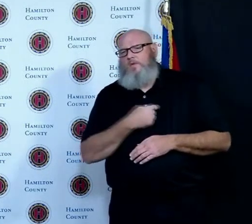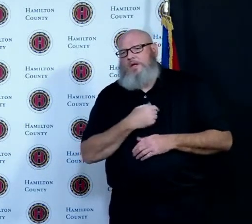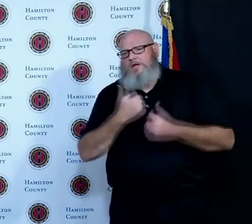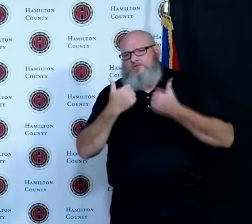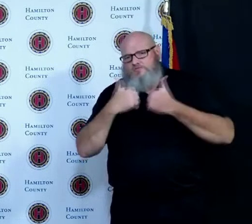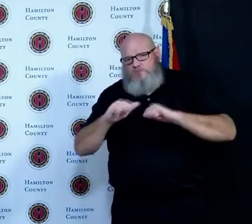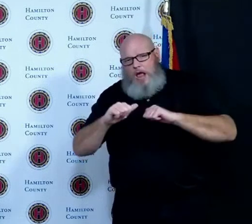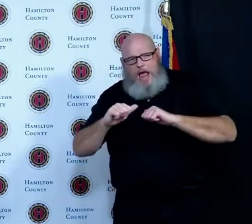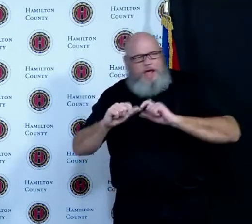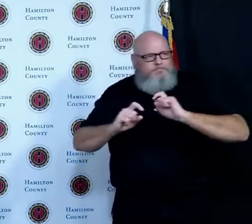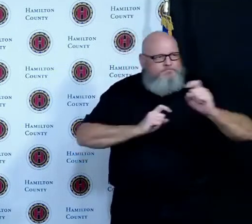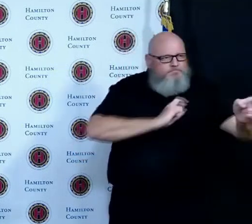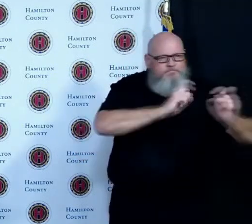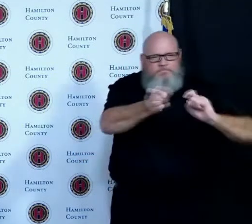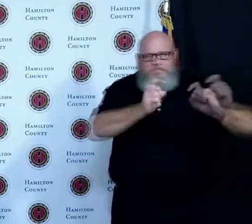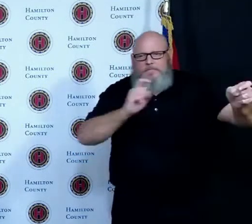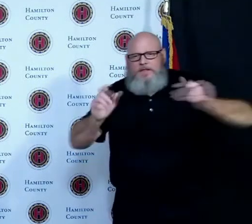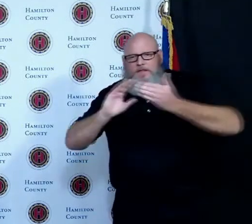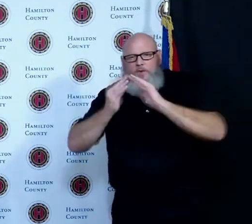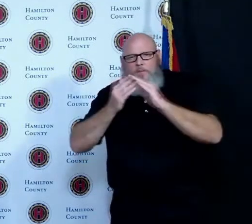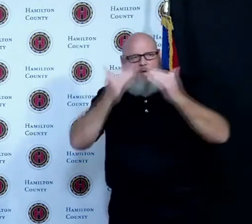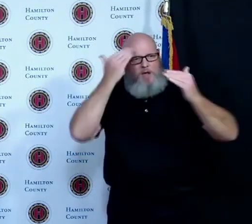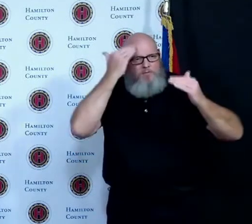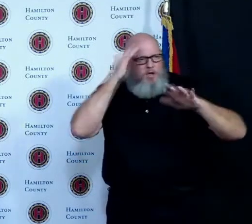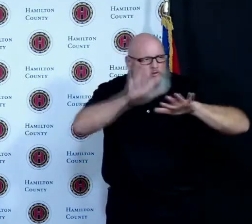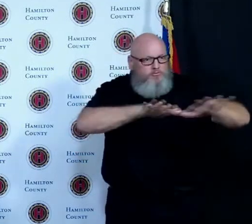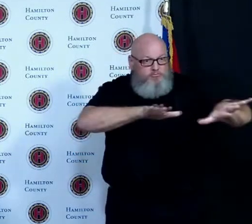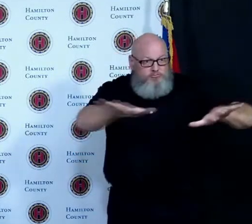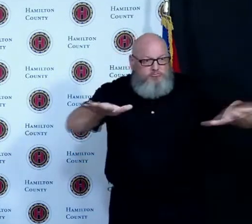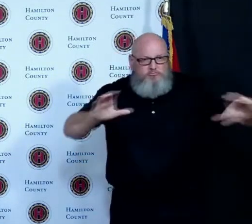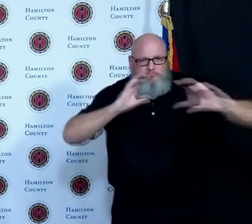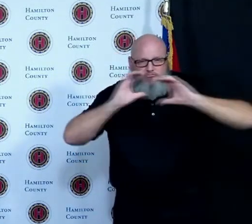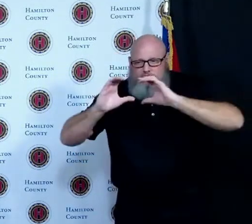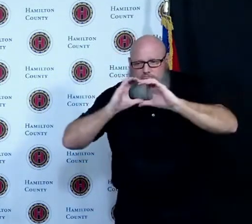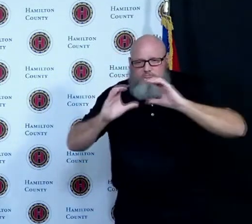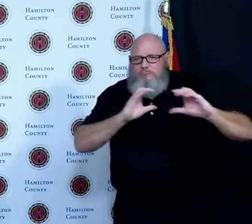community that wants flu vaccine and we're kind of going to use that same sort of a model I think